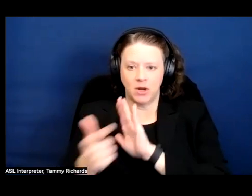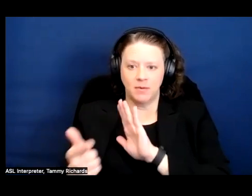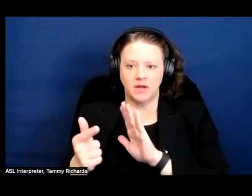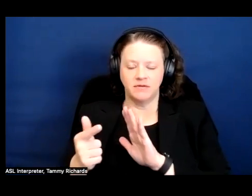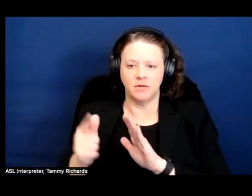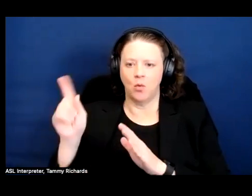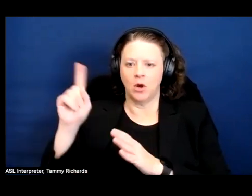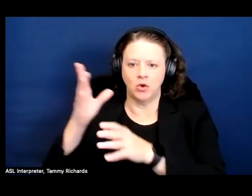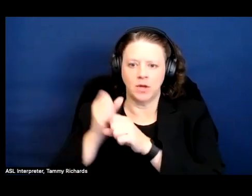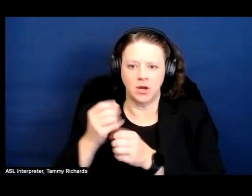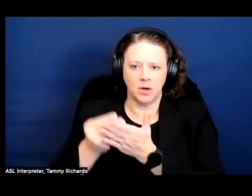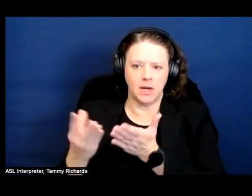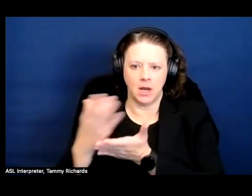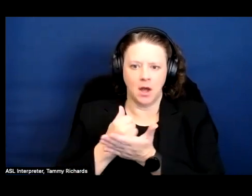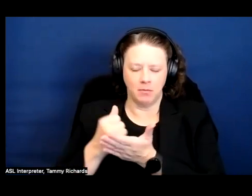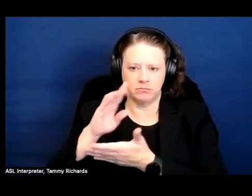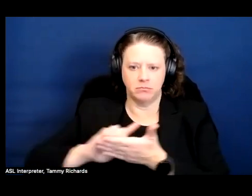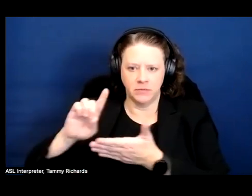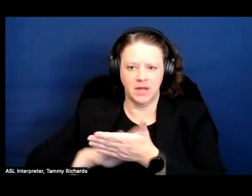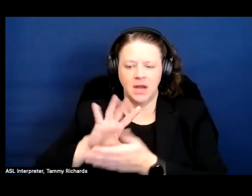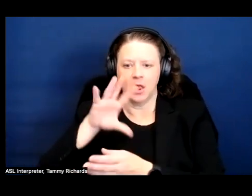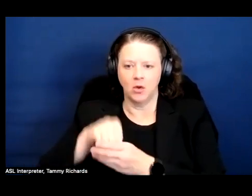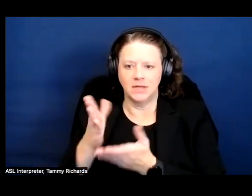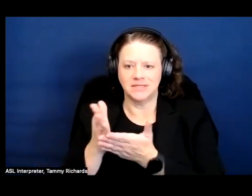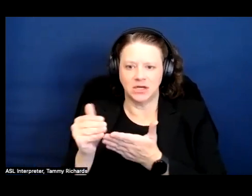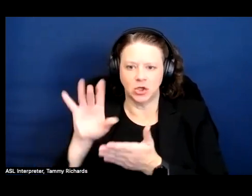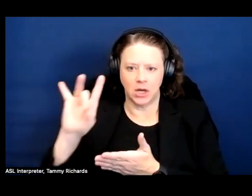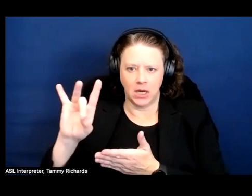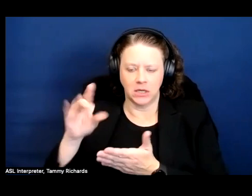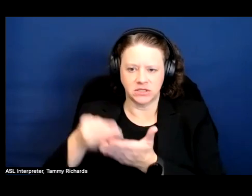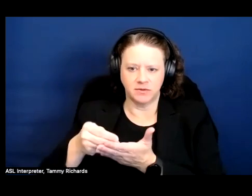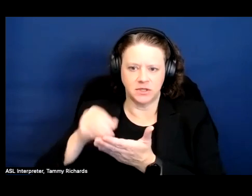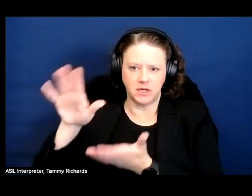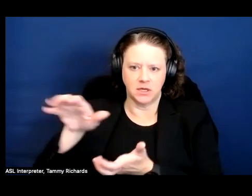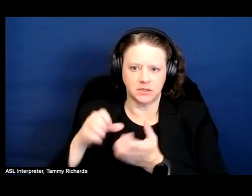which is the primary thing that people talk about when we're talking about these laws,